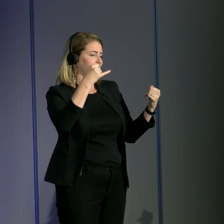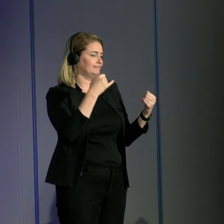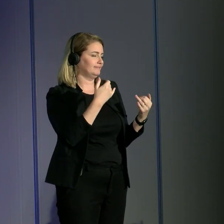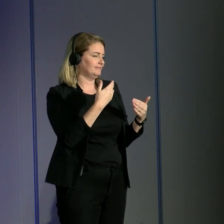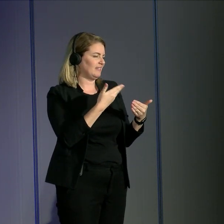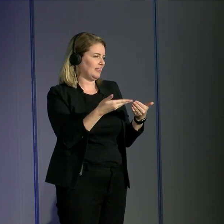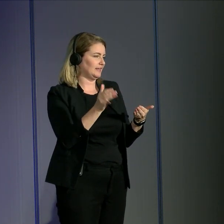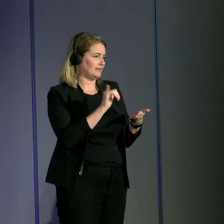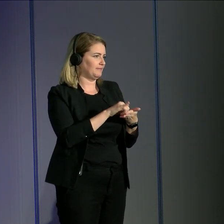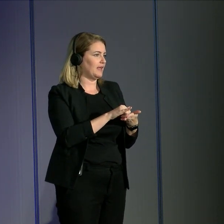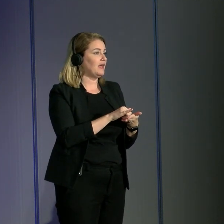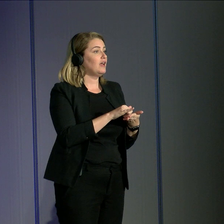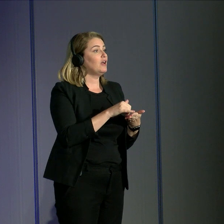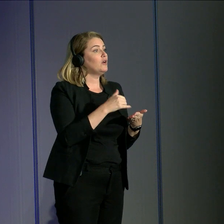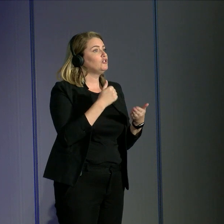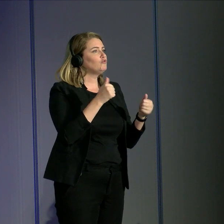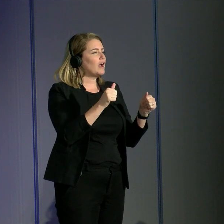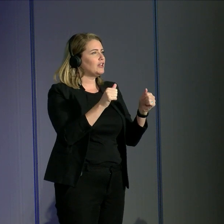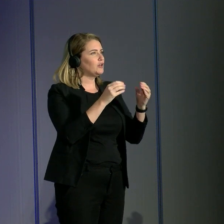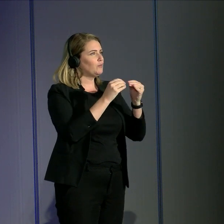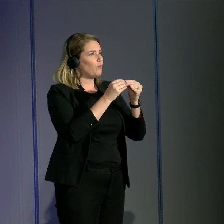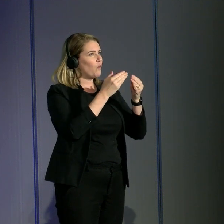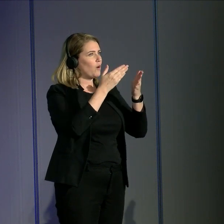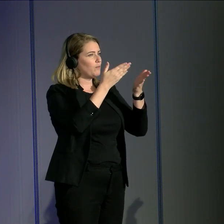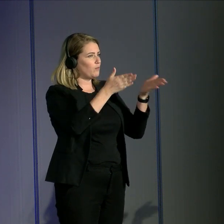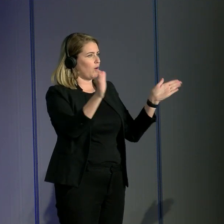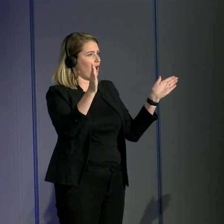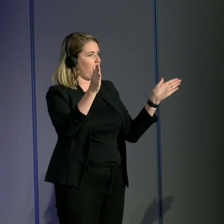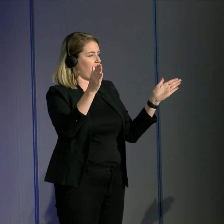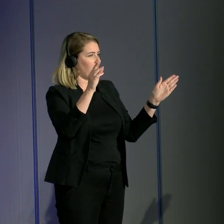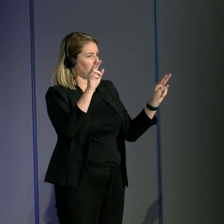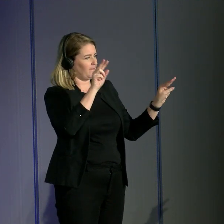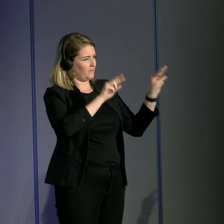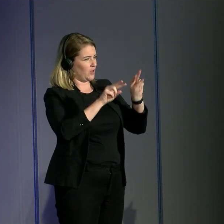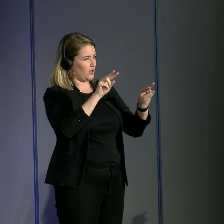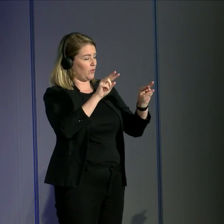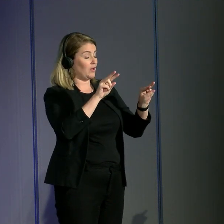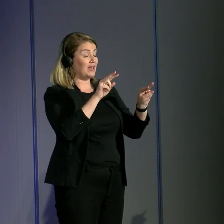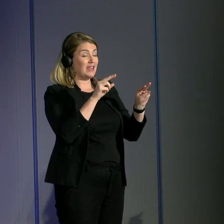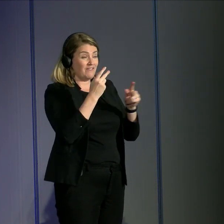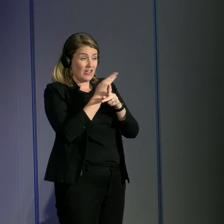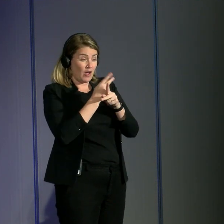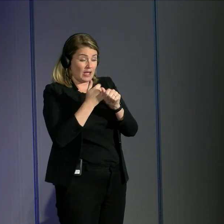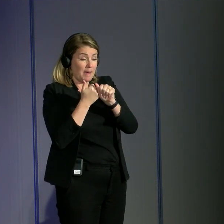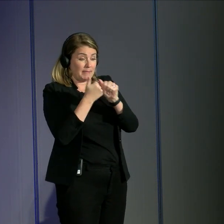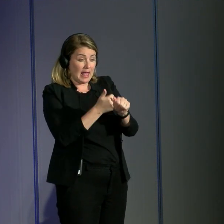We're trying to get a broad view. We're not trying to find out how compliant we are. Are we 50%? 60%?